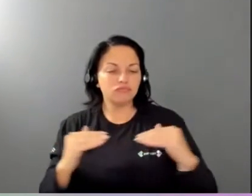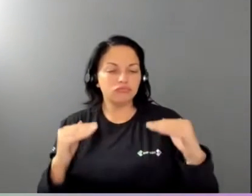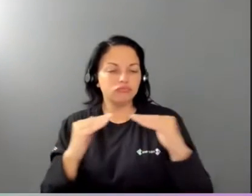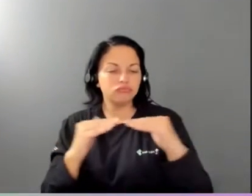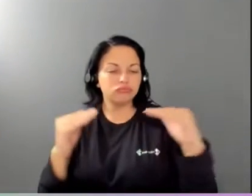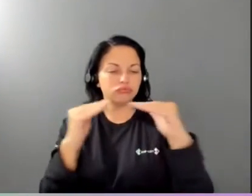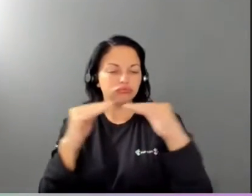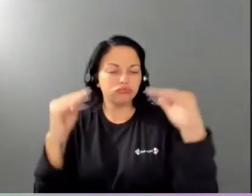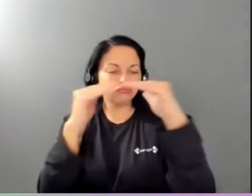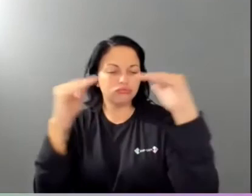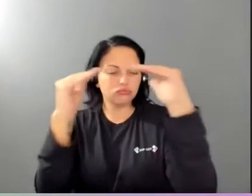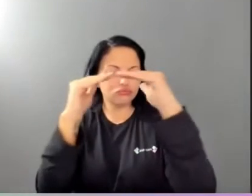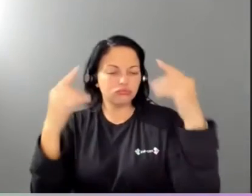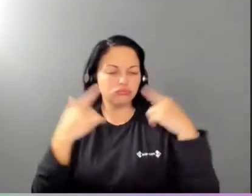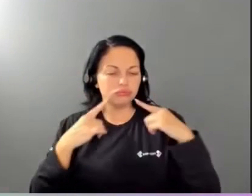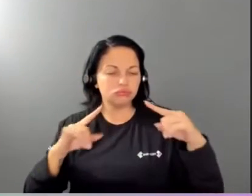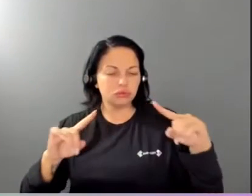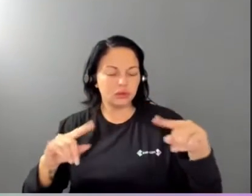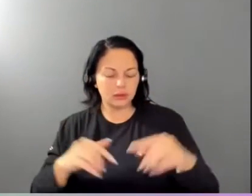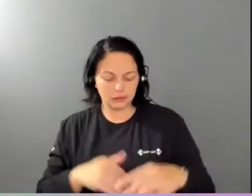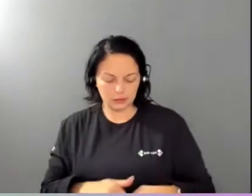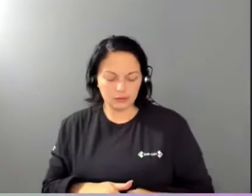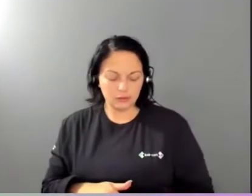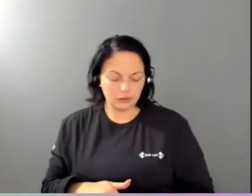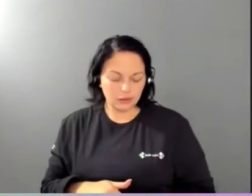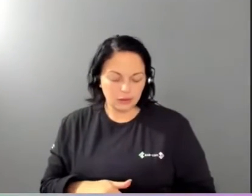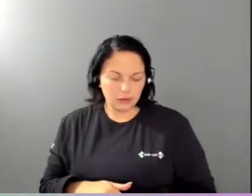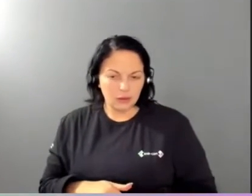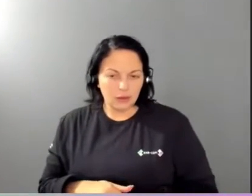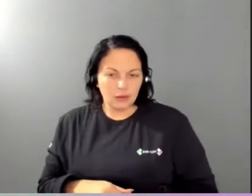subject matter experts. So, maturity models have often